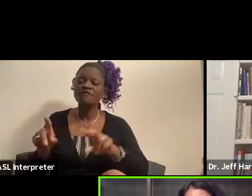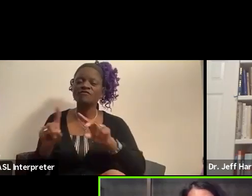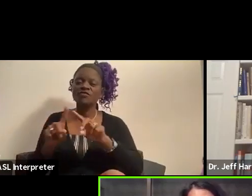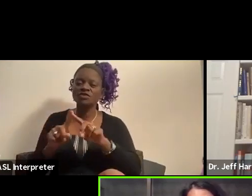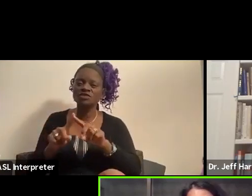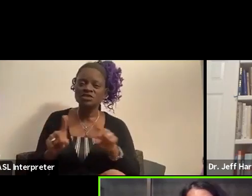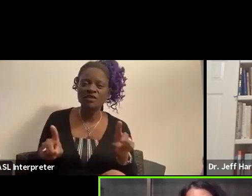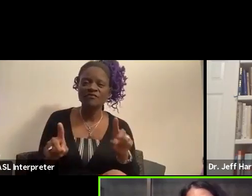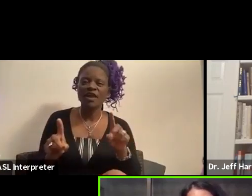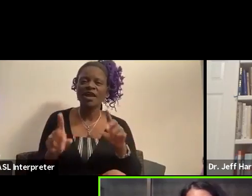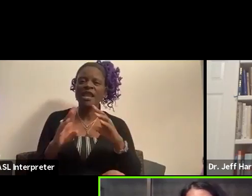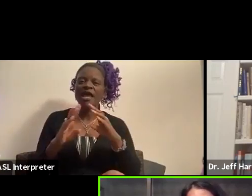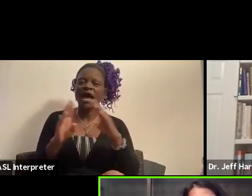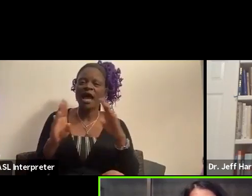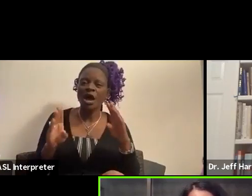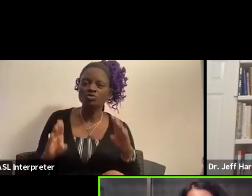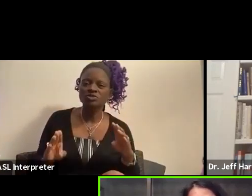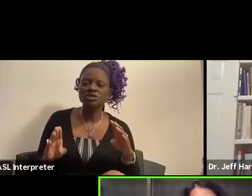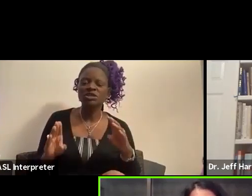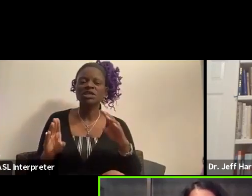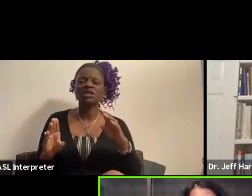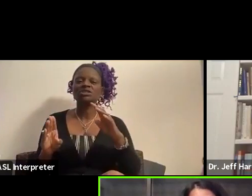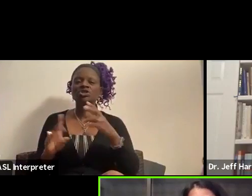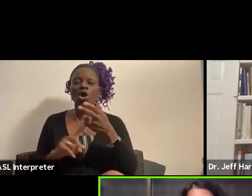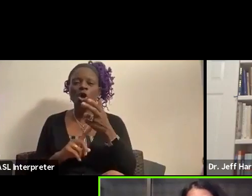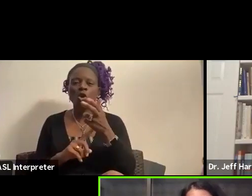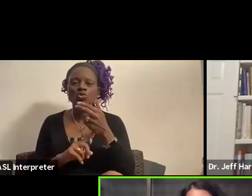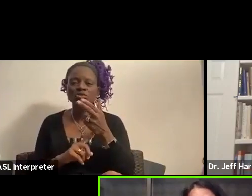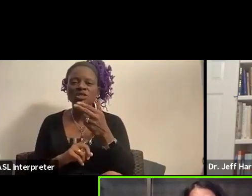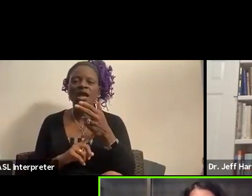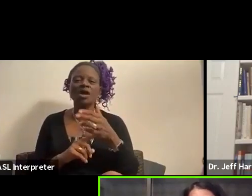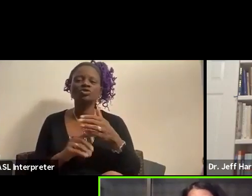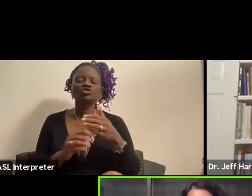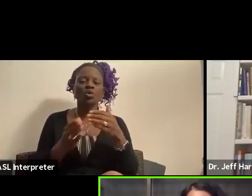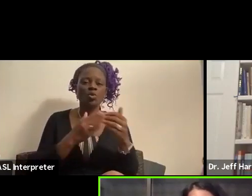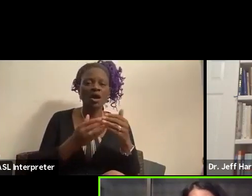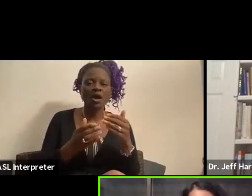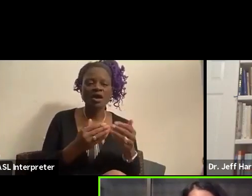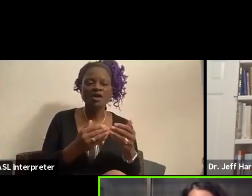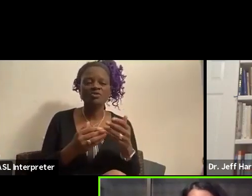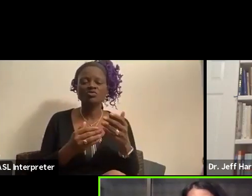housing units, whether they're hotels or other facilities brought in CALFire.